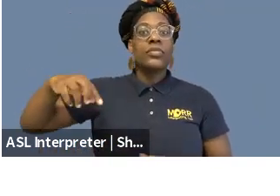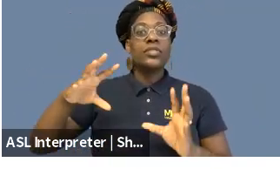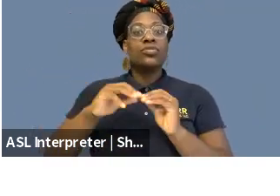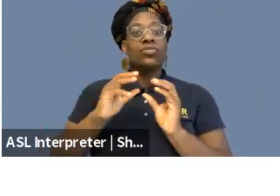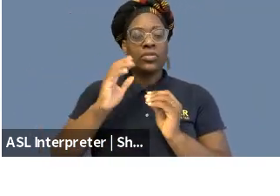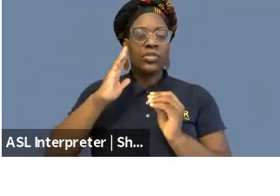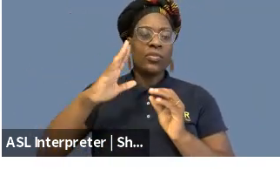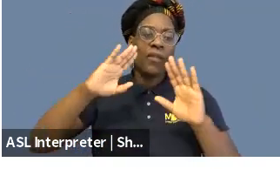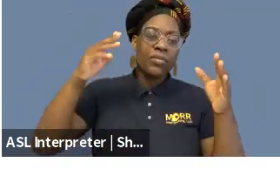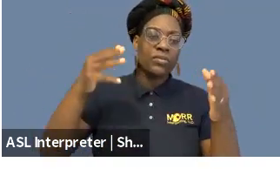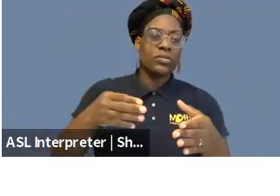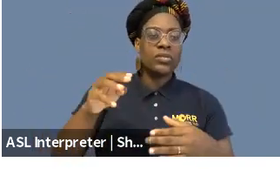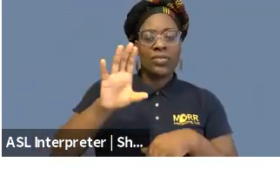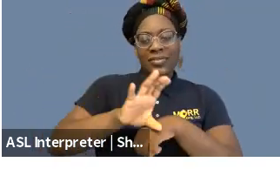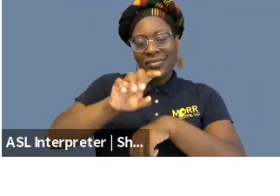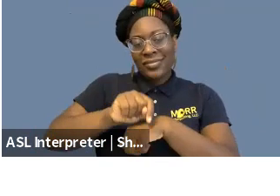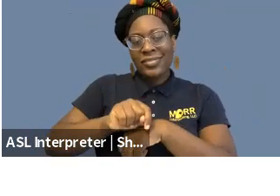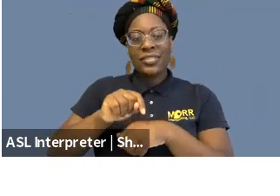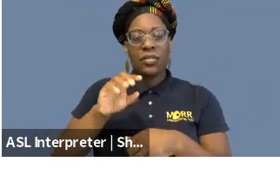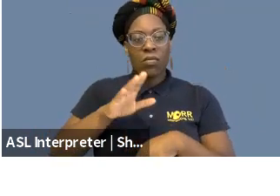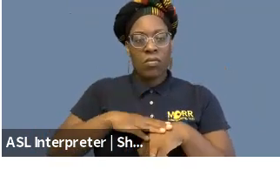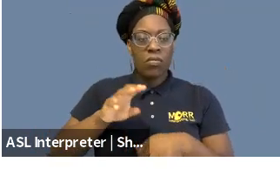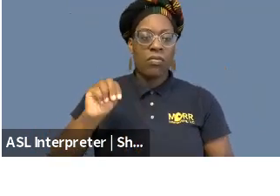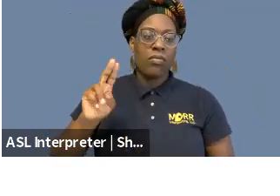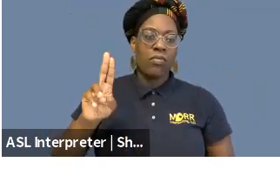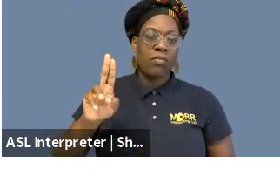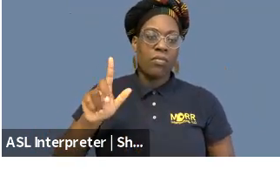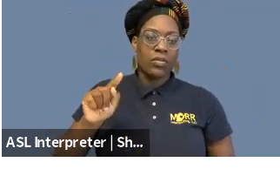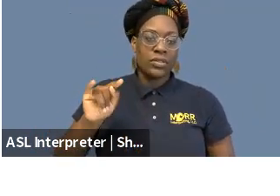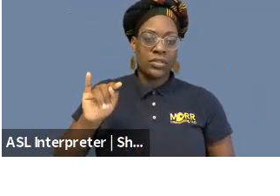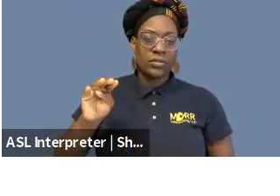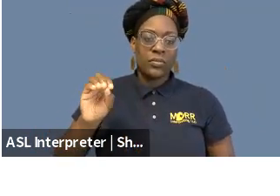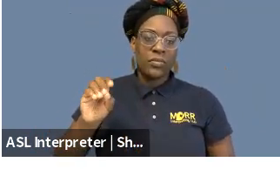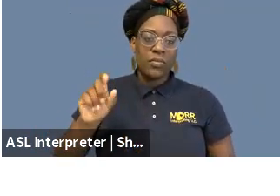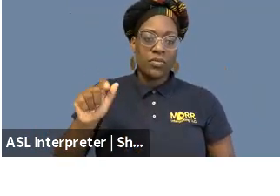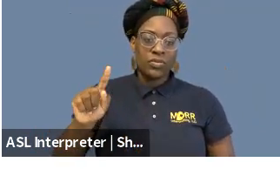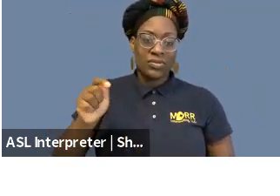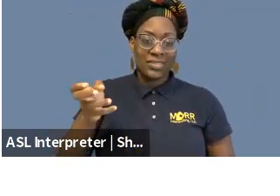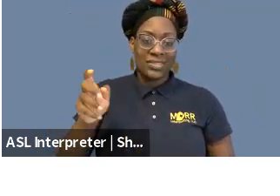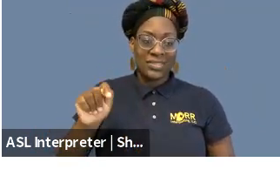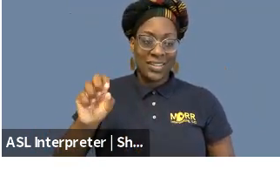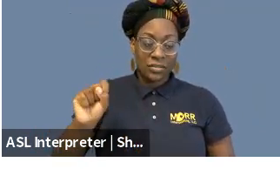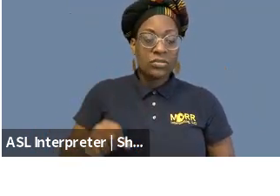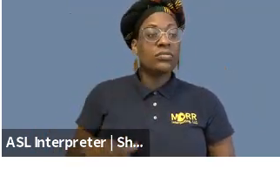on multimodal texts. I'm Dr. Jacob Herrmann, and I'm the Assistant Director of the Center